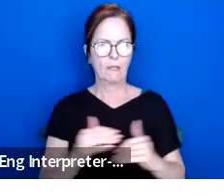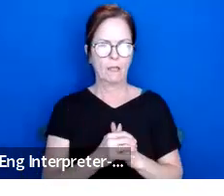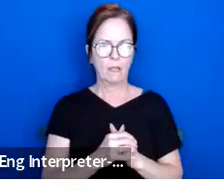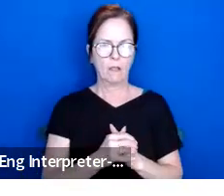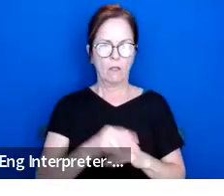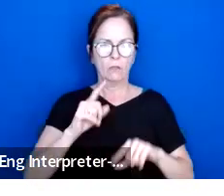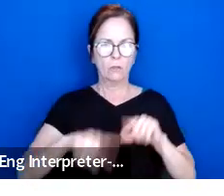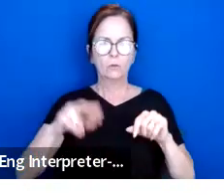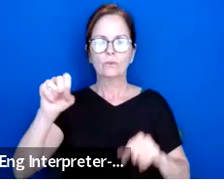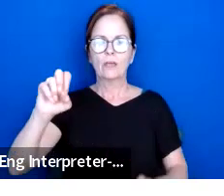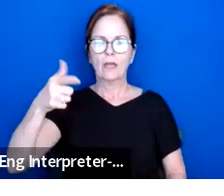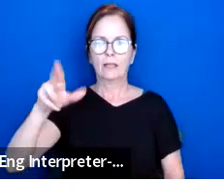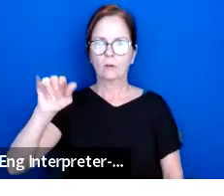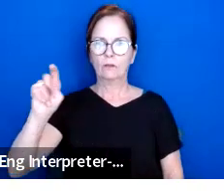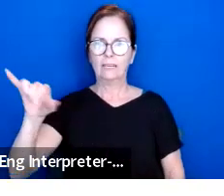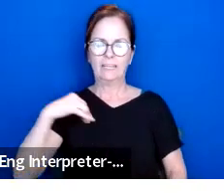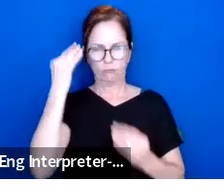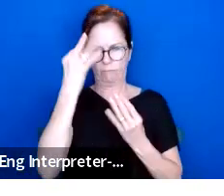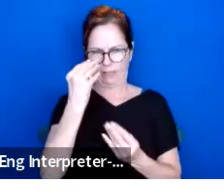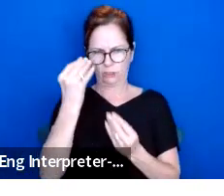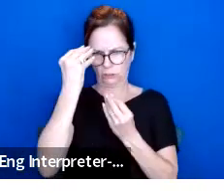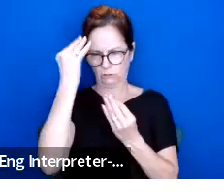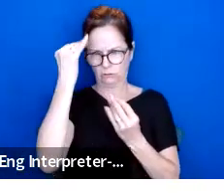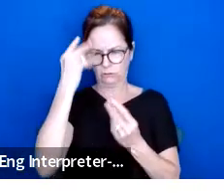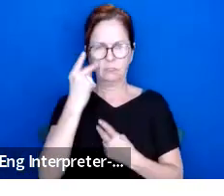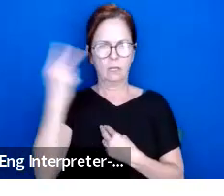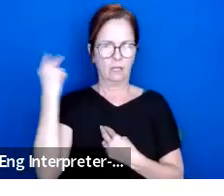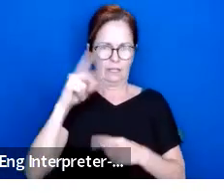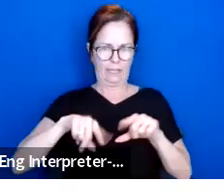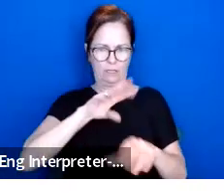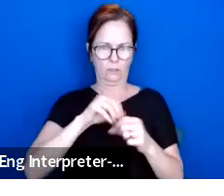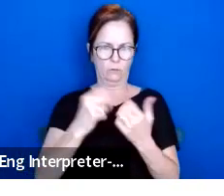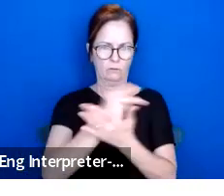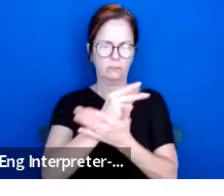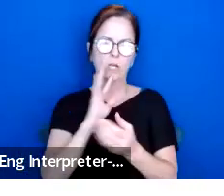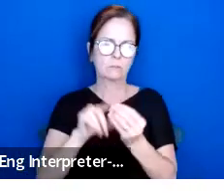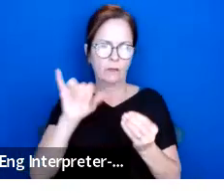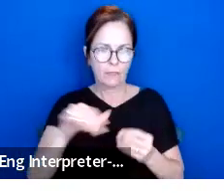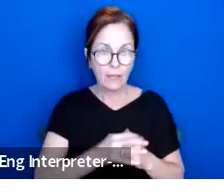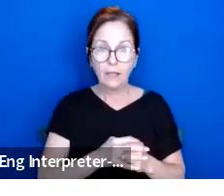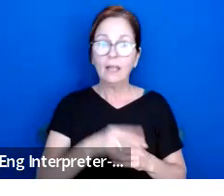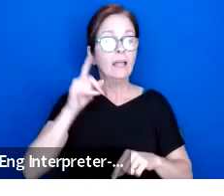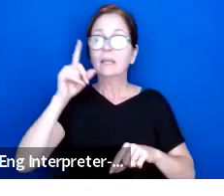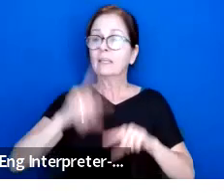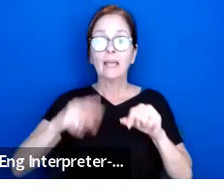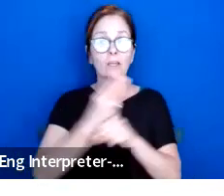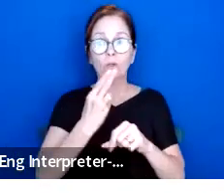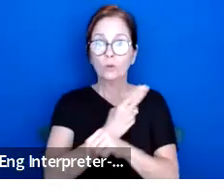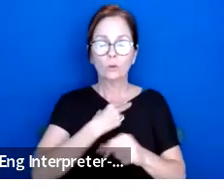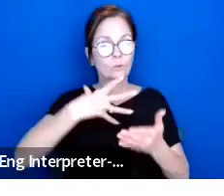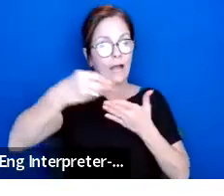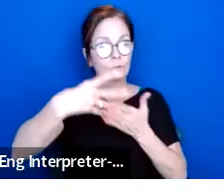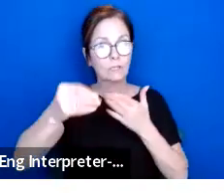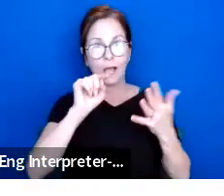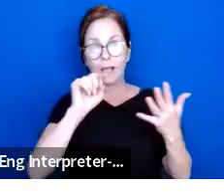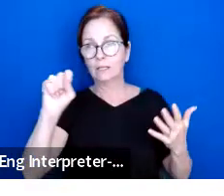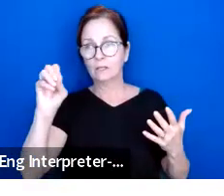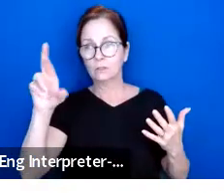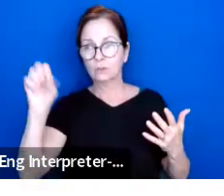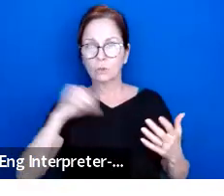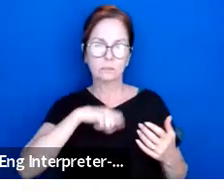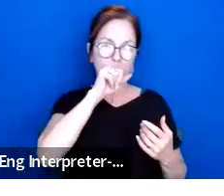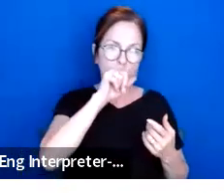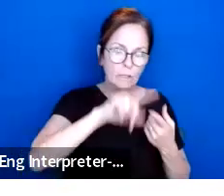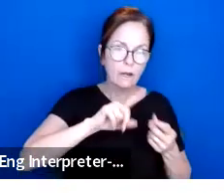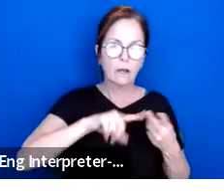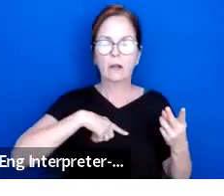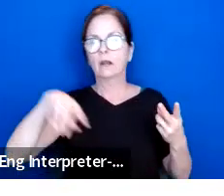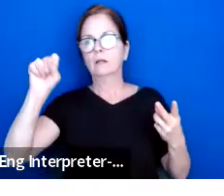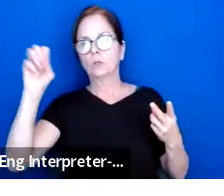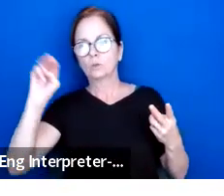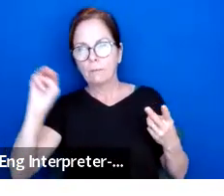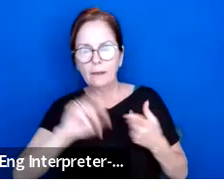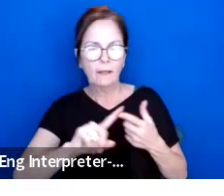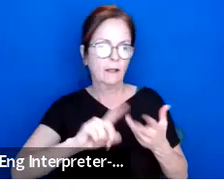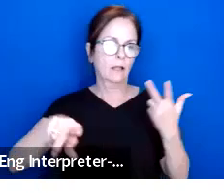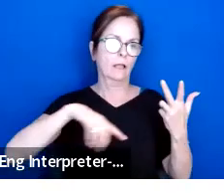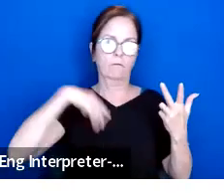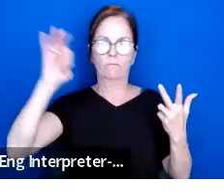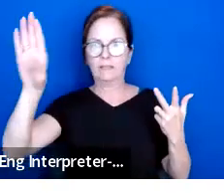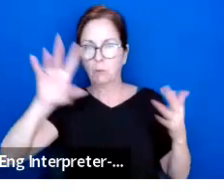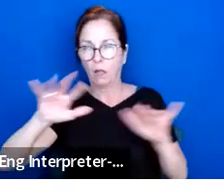We've already covered that. May not use outside sources, for example, social media, Facebook. Twitter to give less and satisfying remarks on an evaluation, which will talk about that a little bit more later.